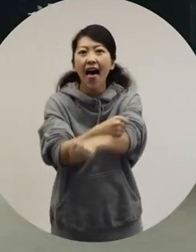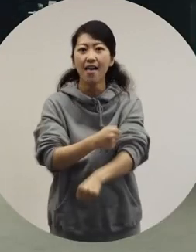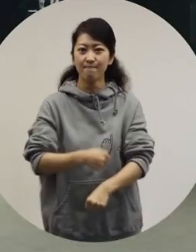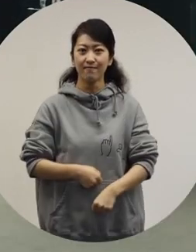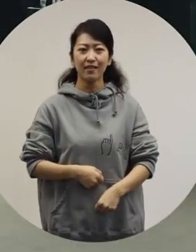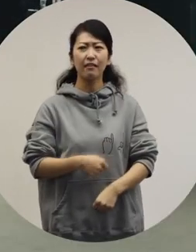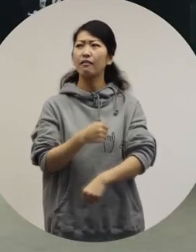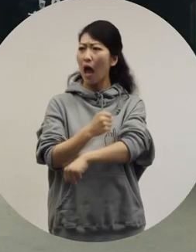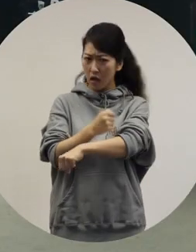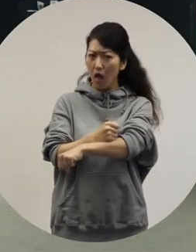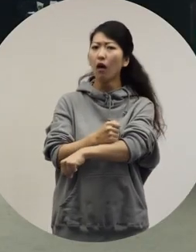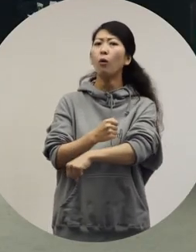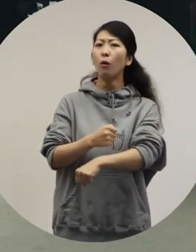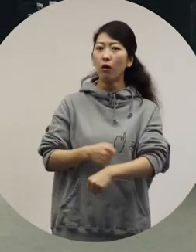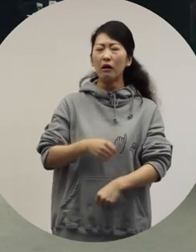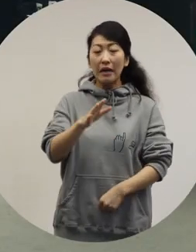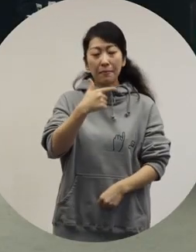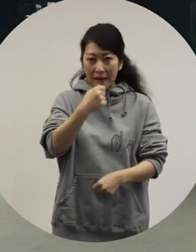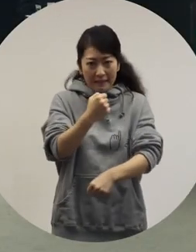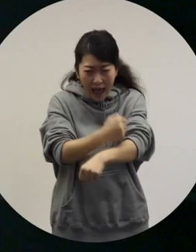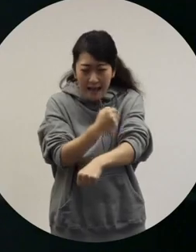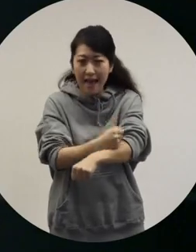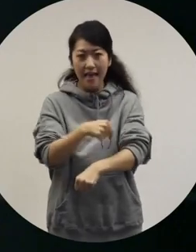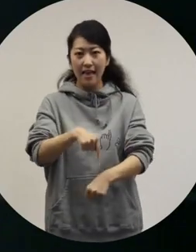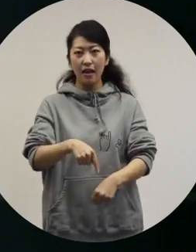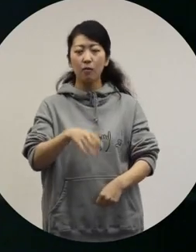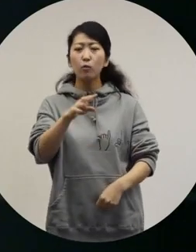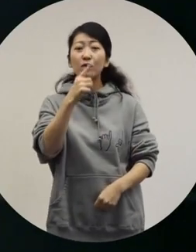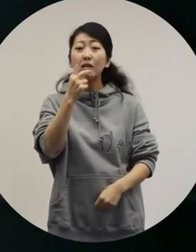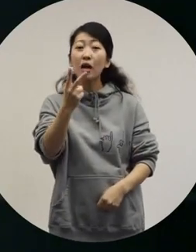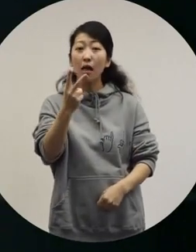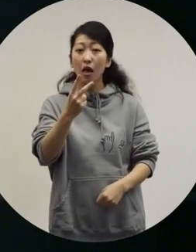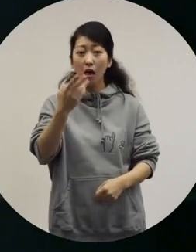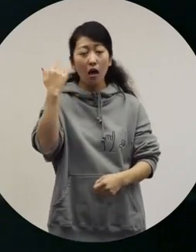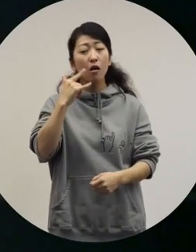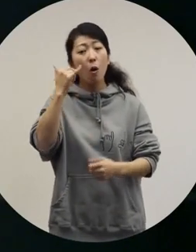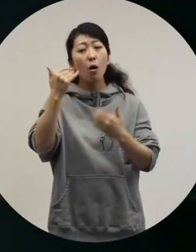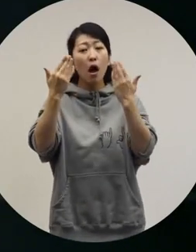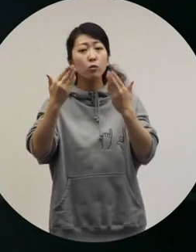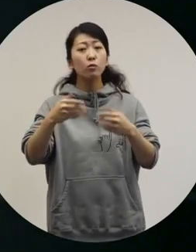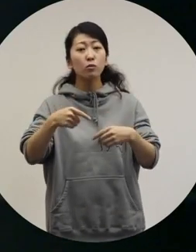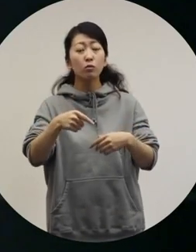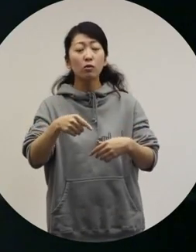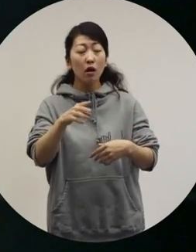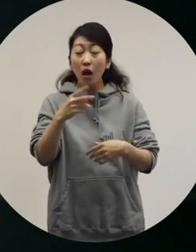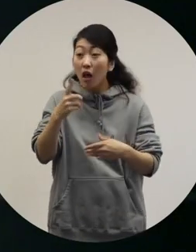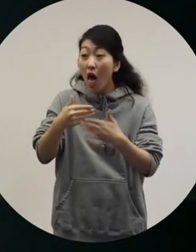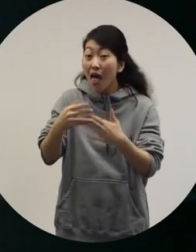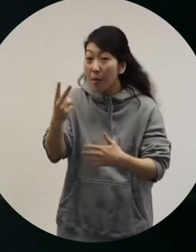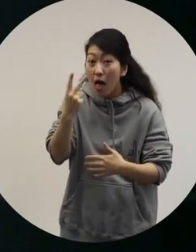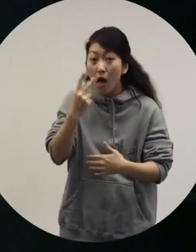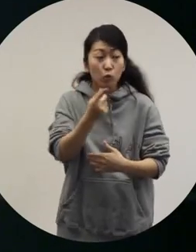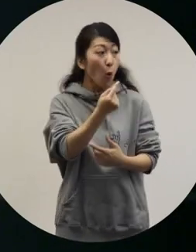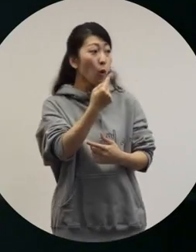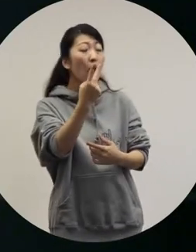[Ochiai] Difficult. [Ryuchell] It was so difficult. Actually I have experienced it in the parenting class and it was my second time. [Ochiai] Wearing it for the second time? [Ryuchell] Yes, the second time.